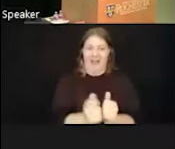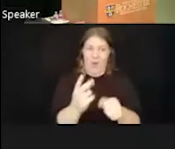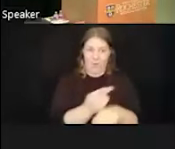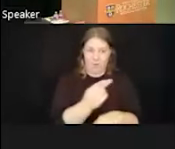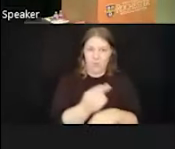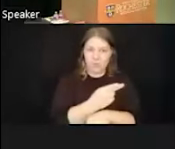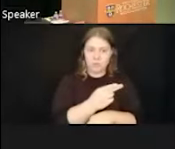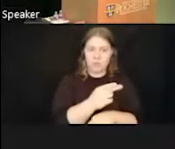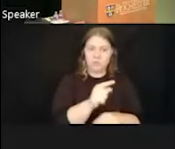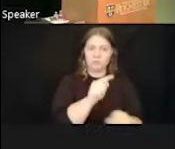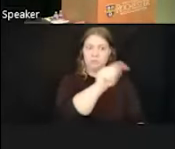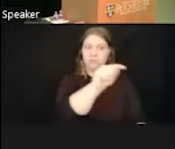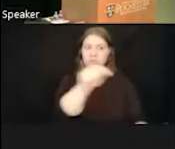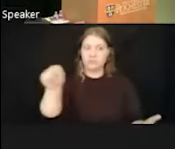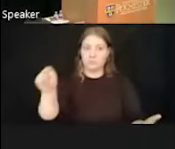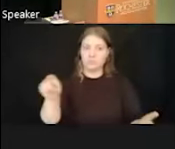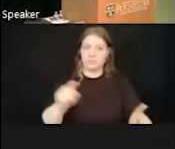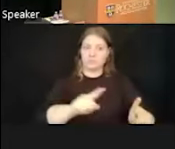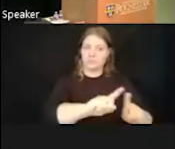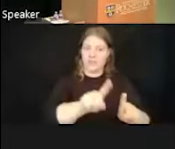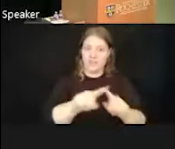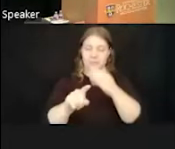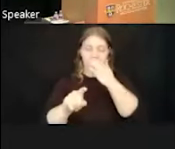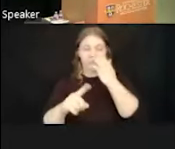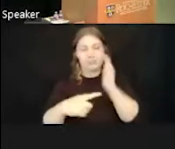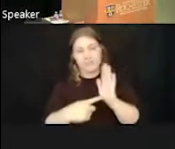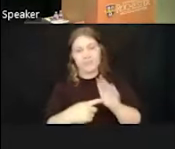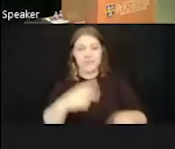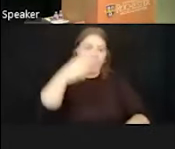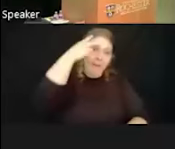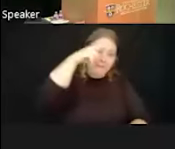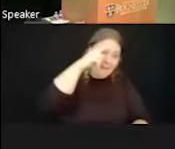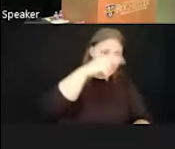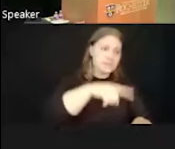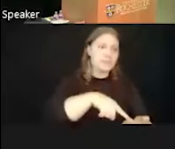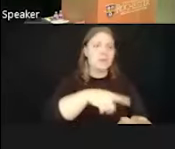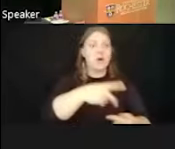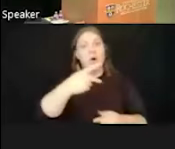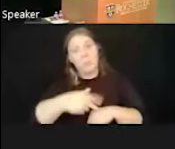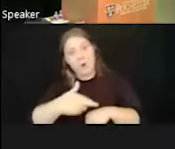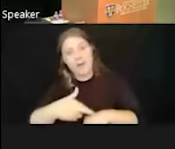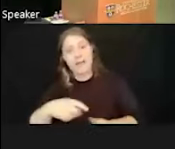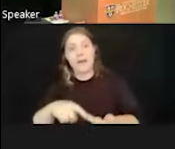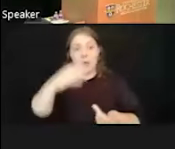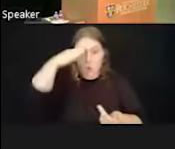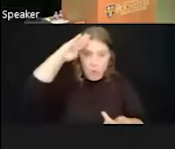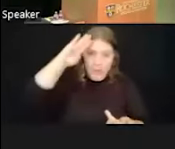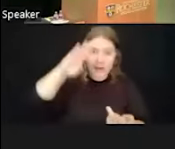different um you know when we look at Mexican Puerto Rican Cuban Dominican the words are not